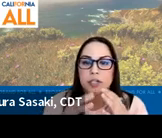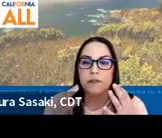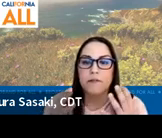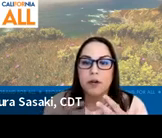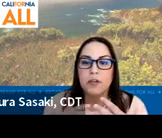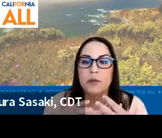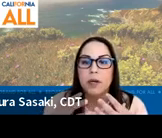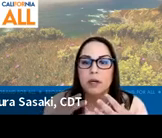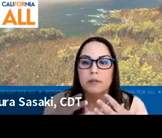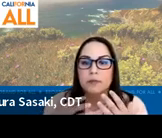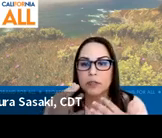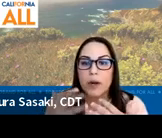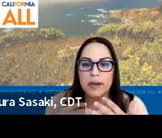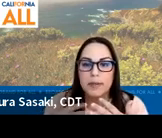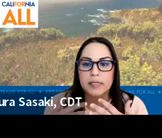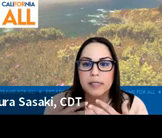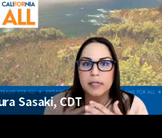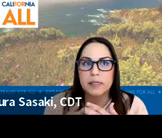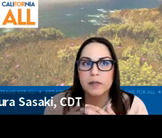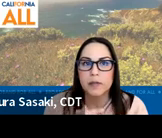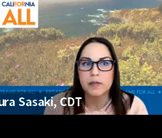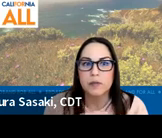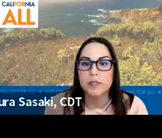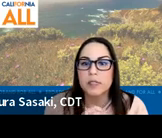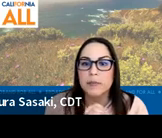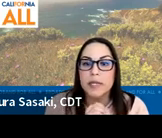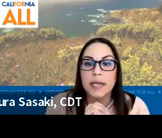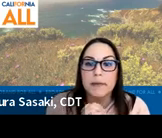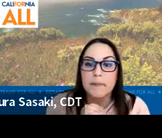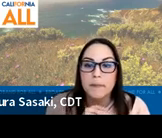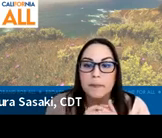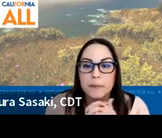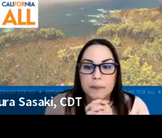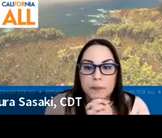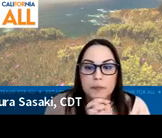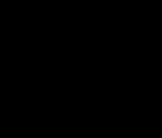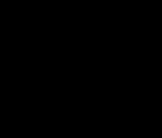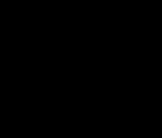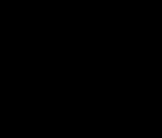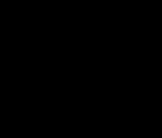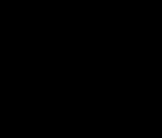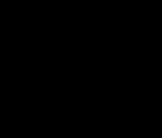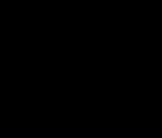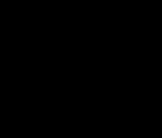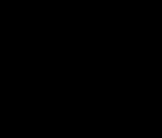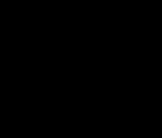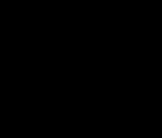the sheer volume of requirements? That is what's intimidating. No, it's not that it's intimidating.